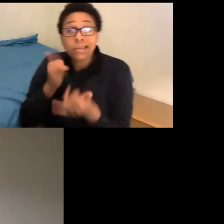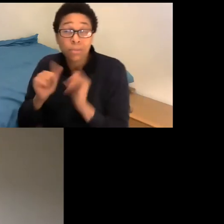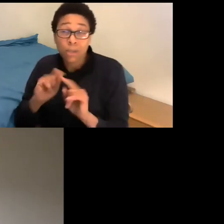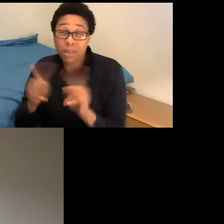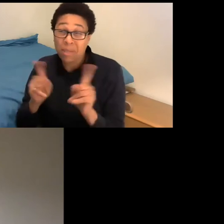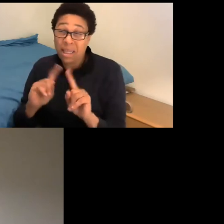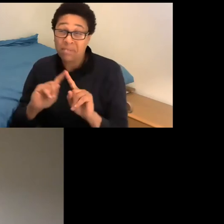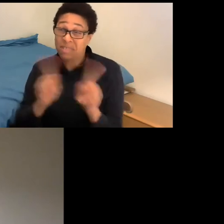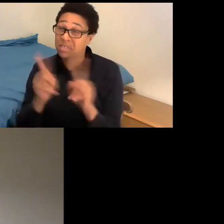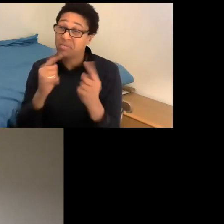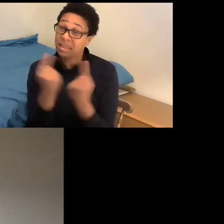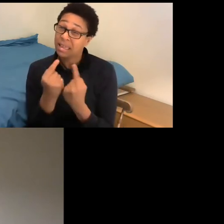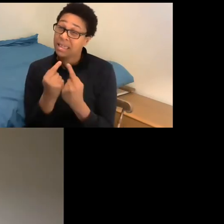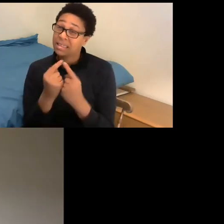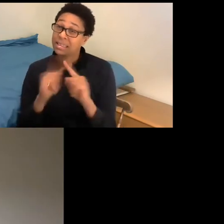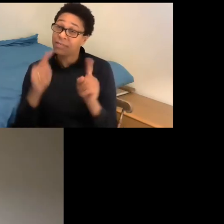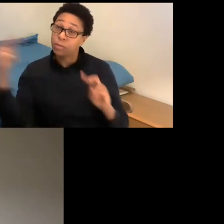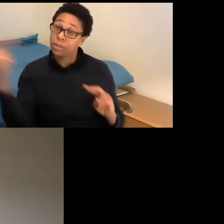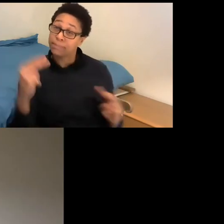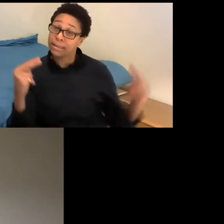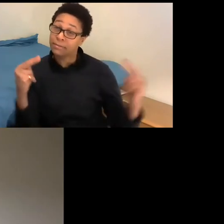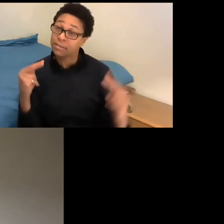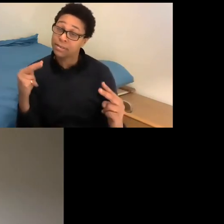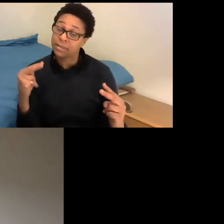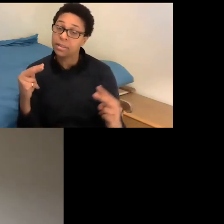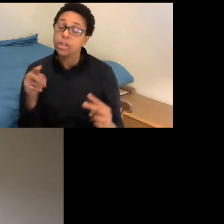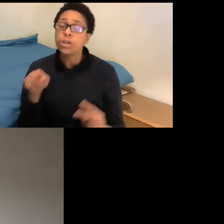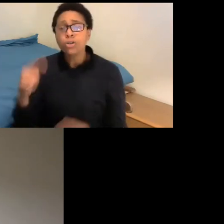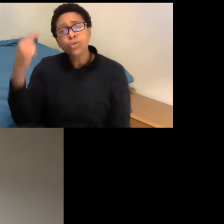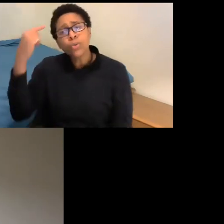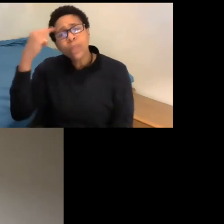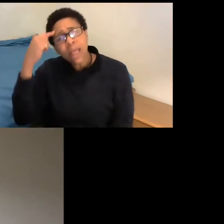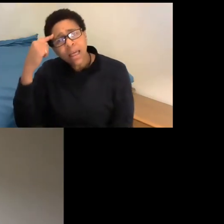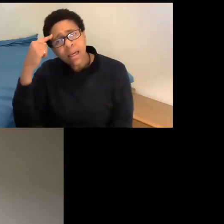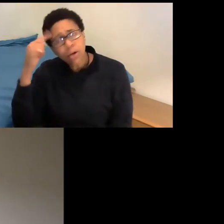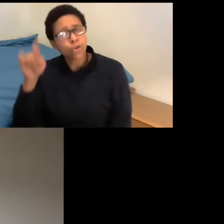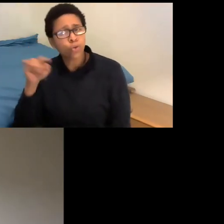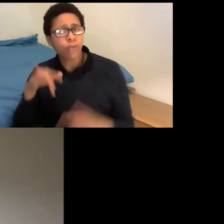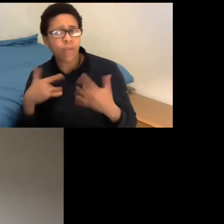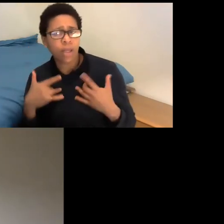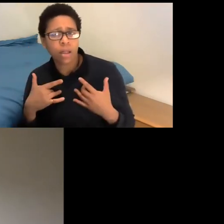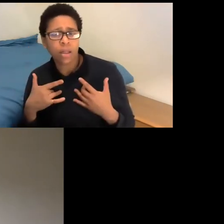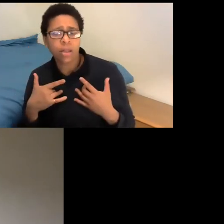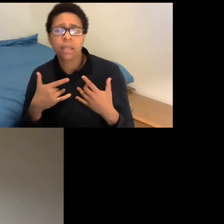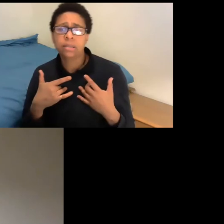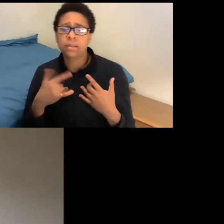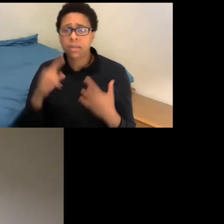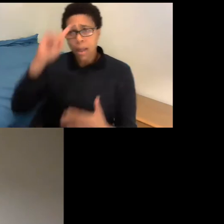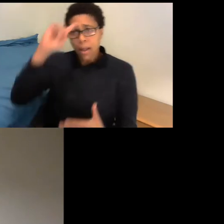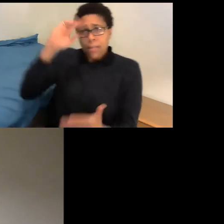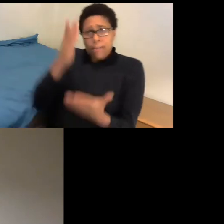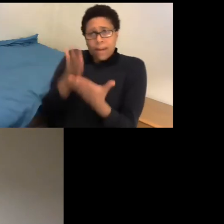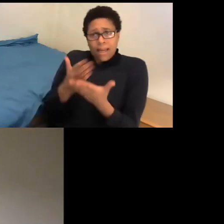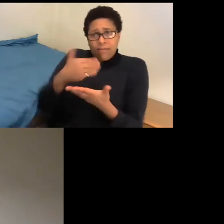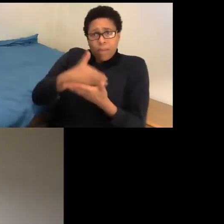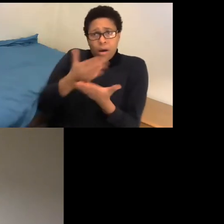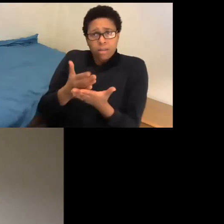you find the the religion part of that has to be left to one side in order for those groups to cooperate? Or can it be